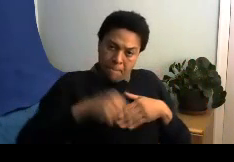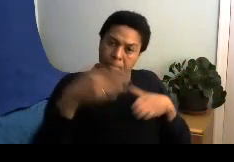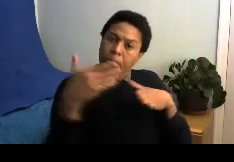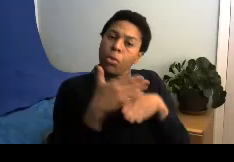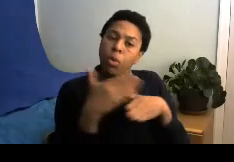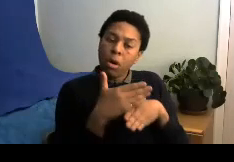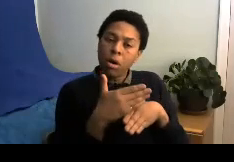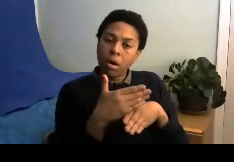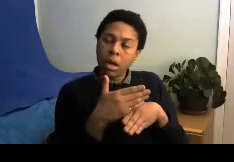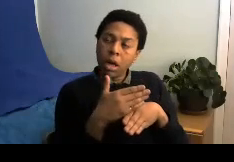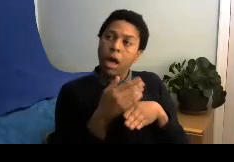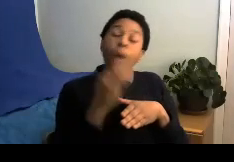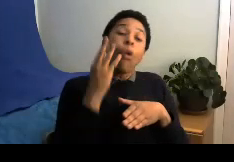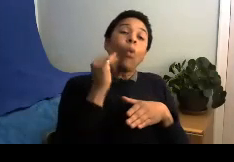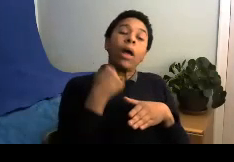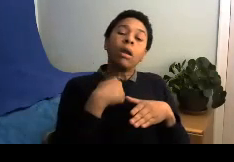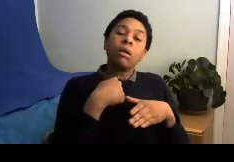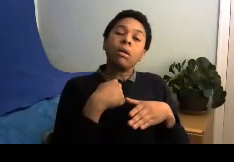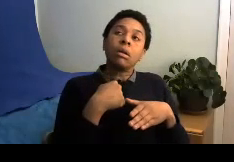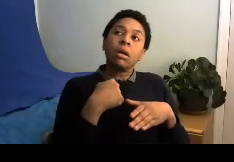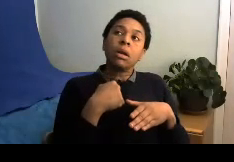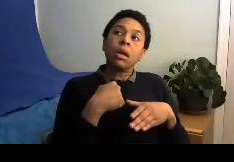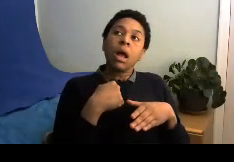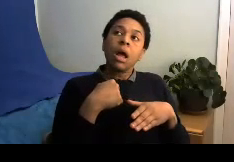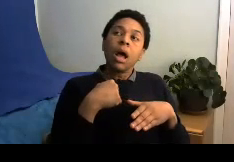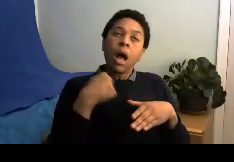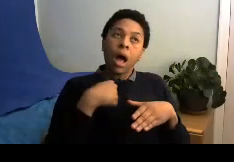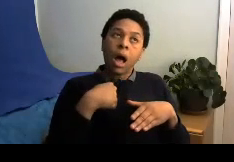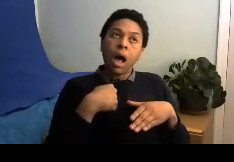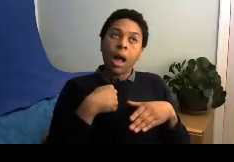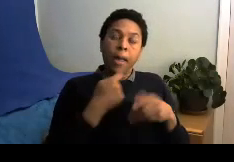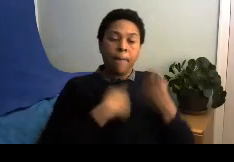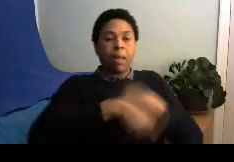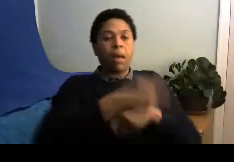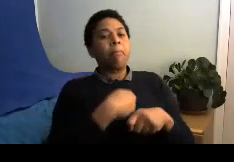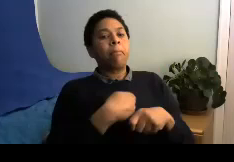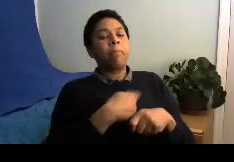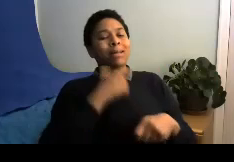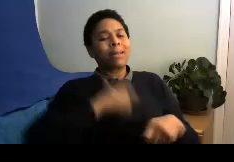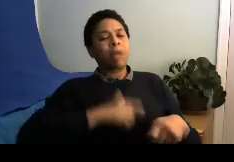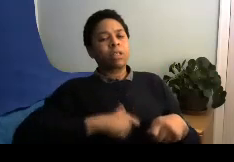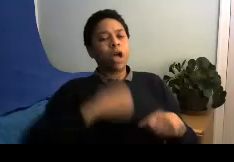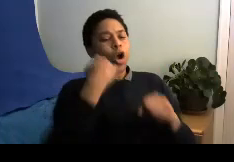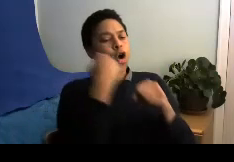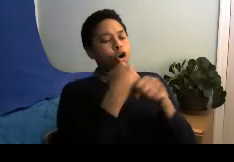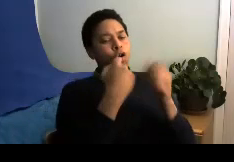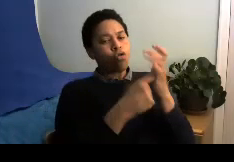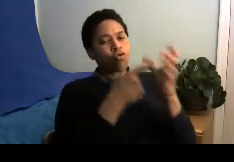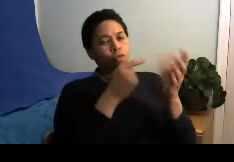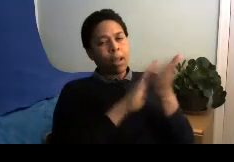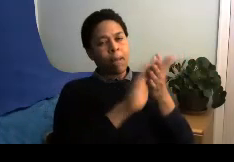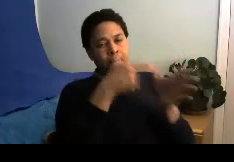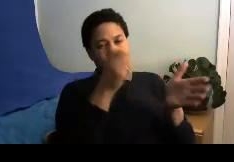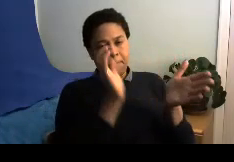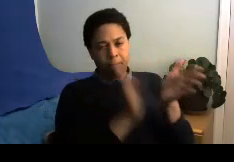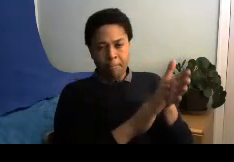switched to third person, and, you know, created the character of Graham, you know, my dad's Black. So creating a white